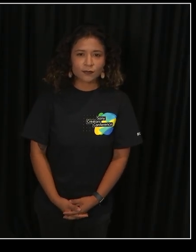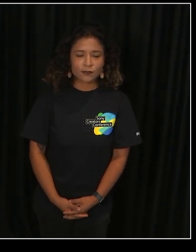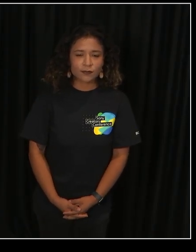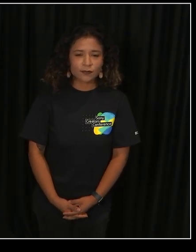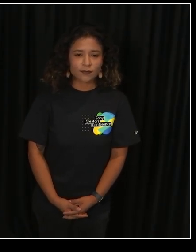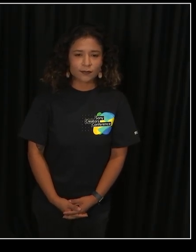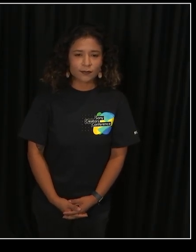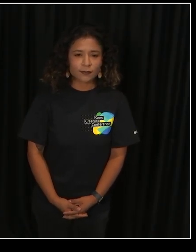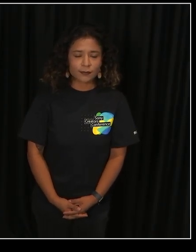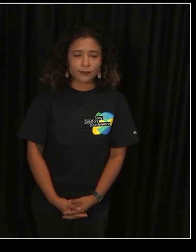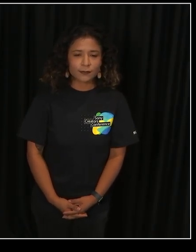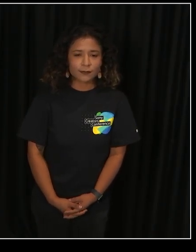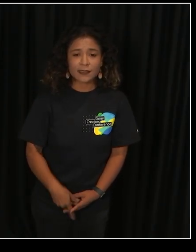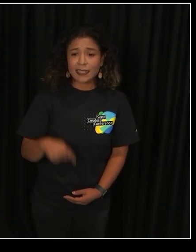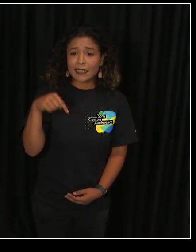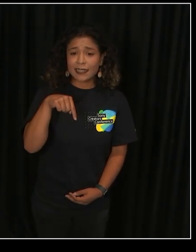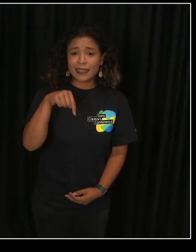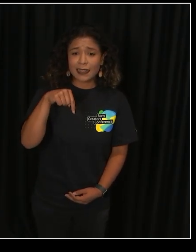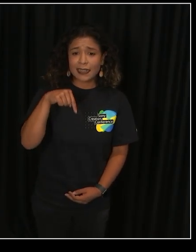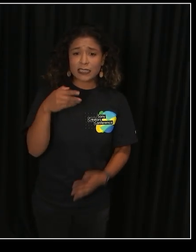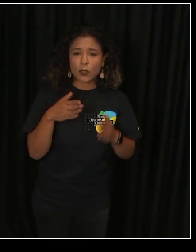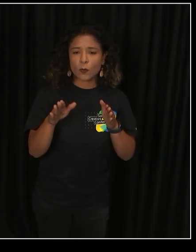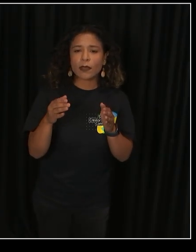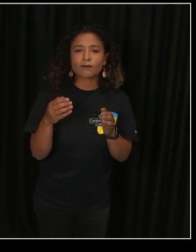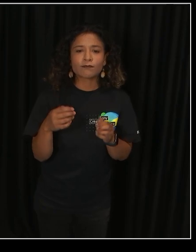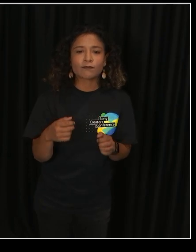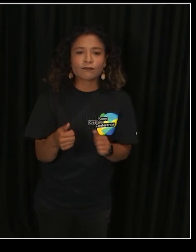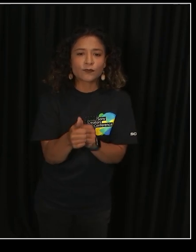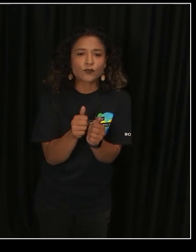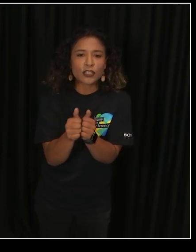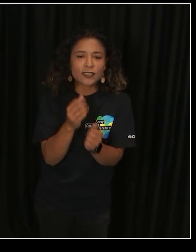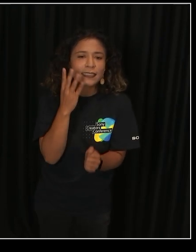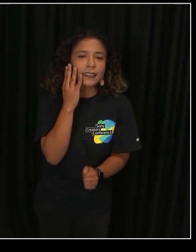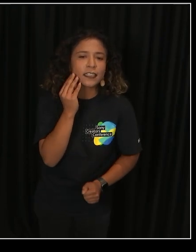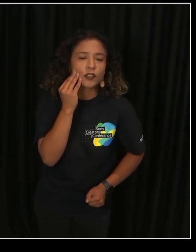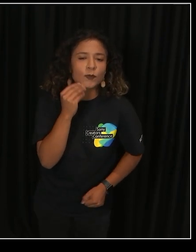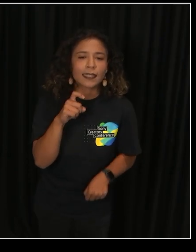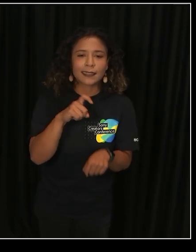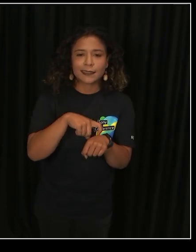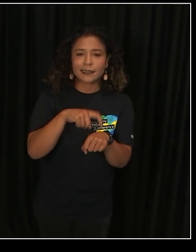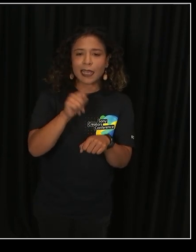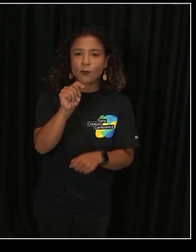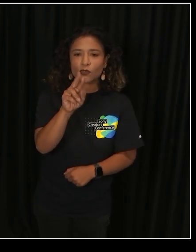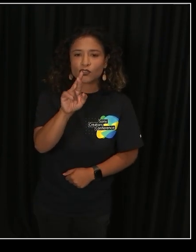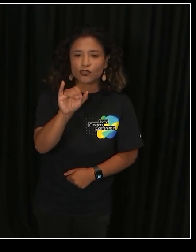This is the way these racers experienced the time trial event.